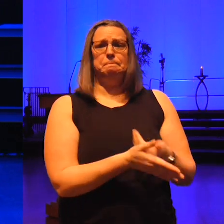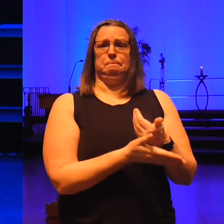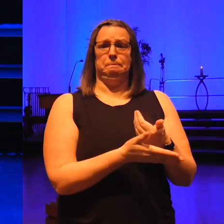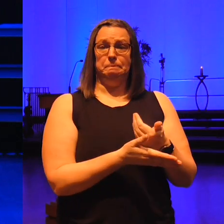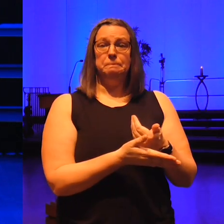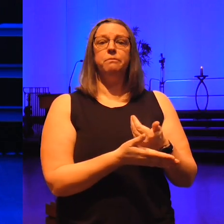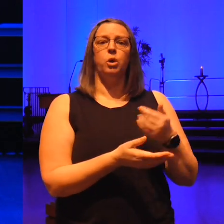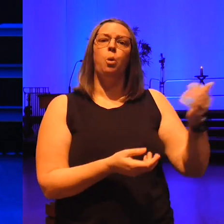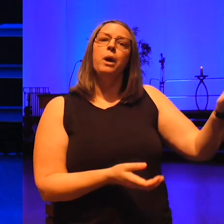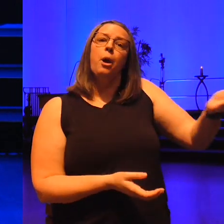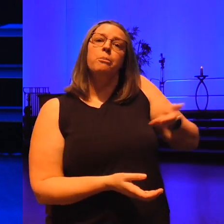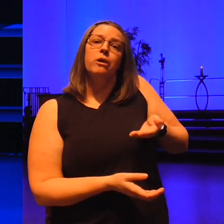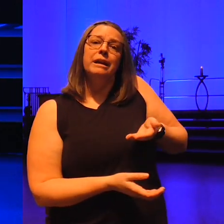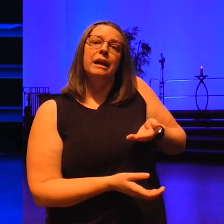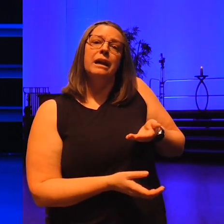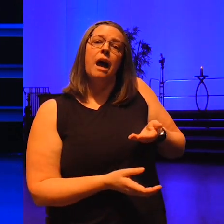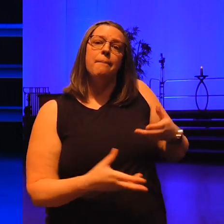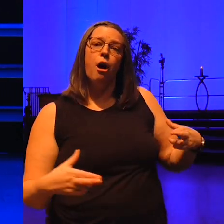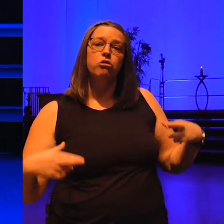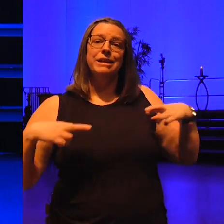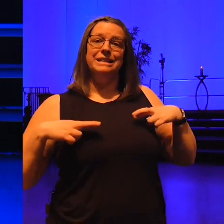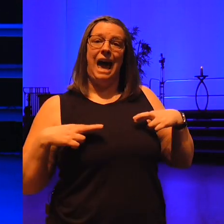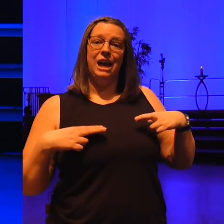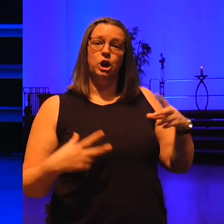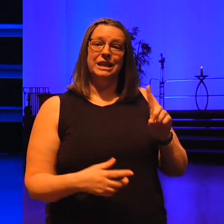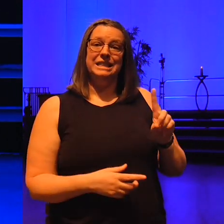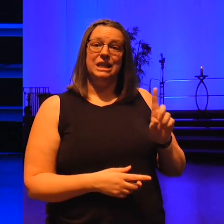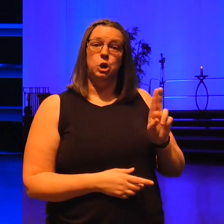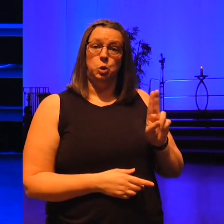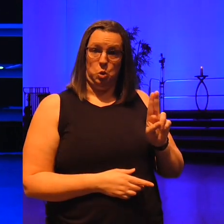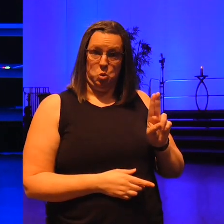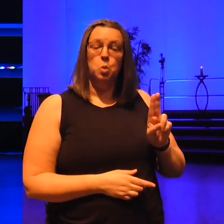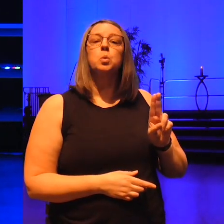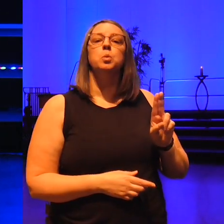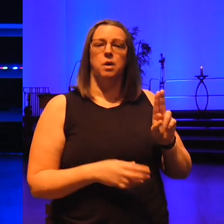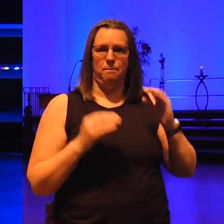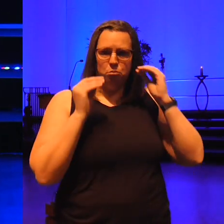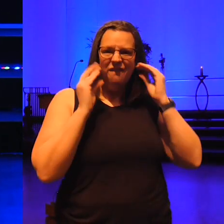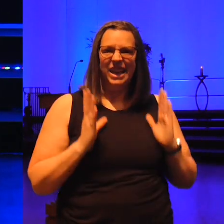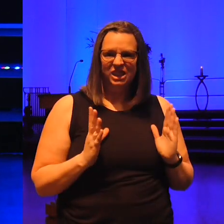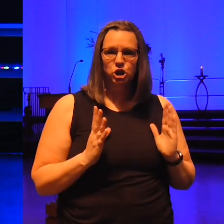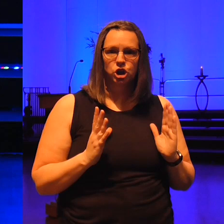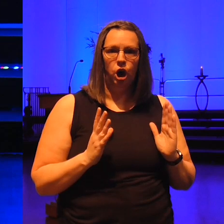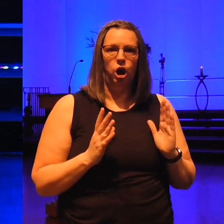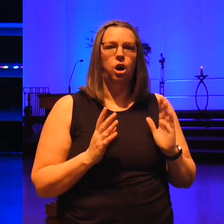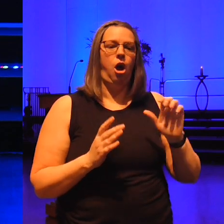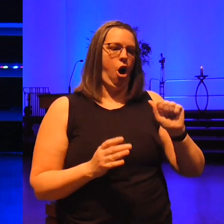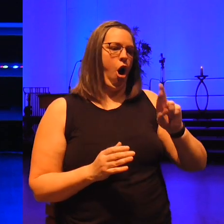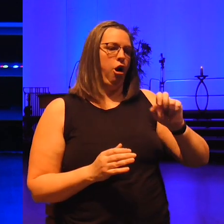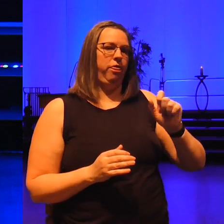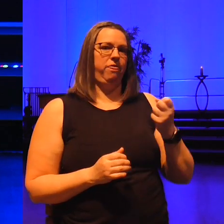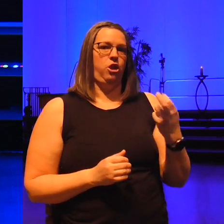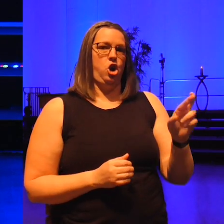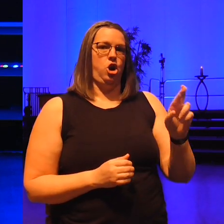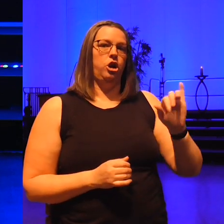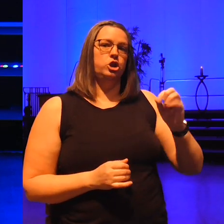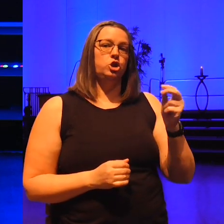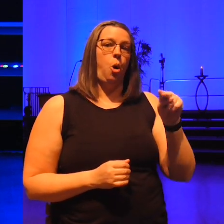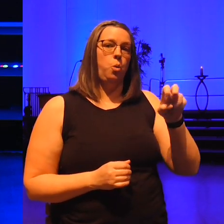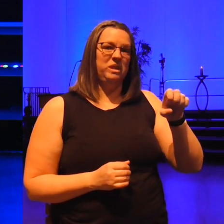a retired du Professor named Arthur Jones who's teaching a class based on his book called Wade In